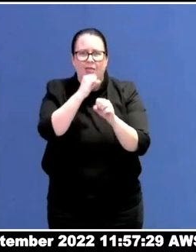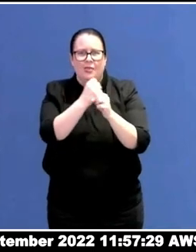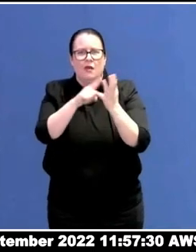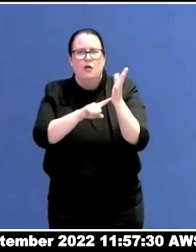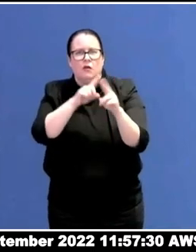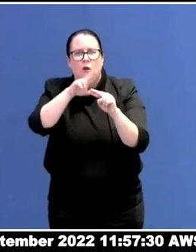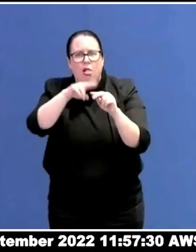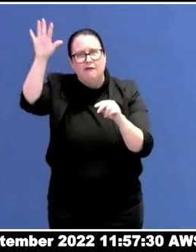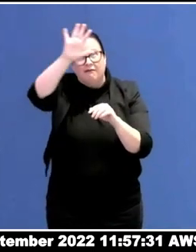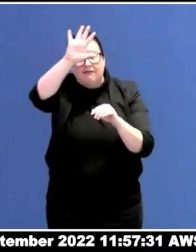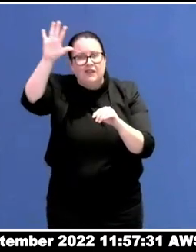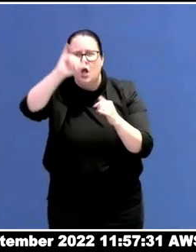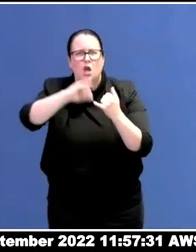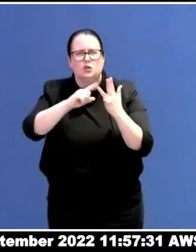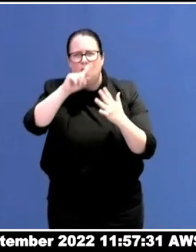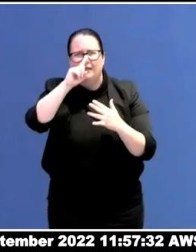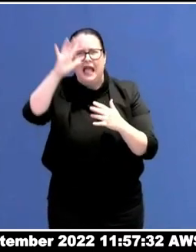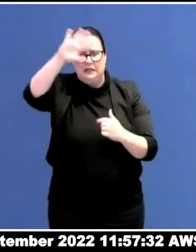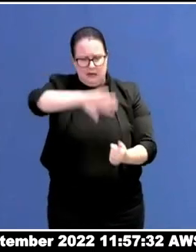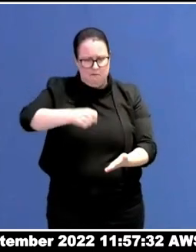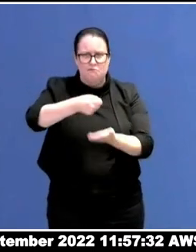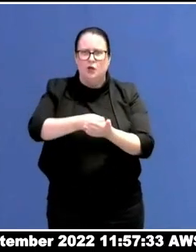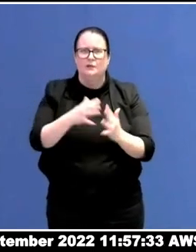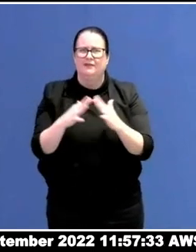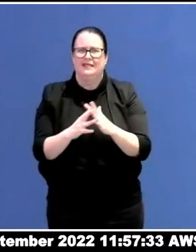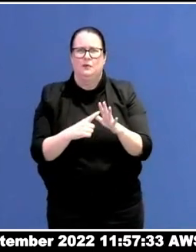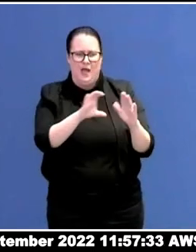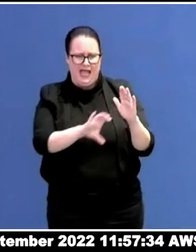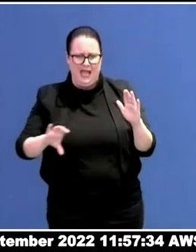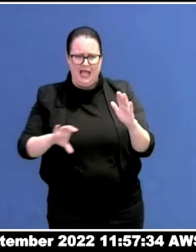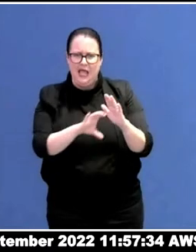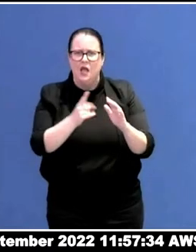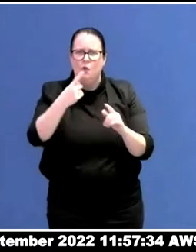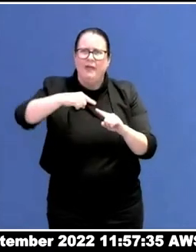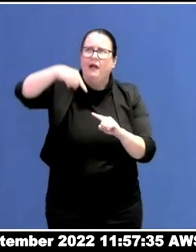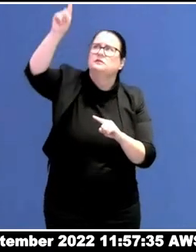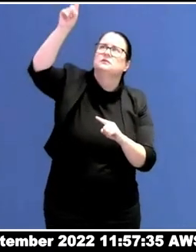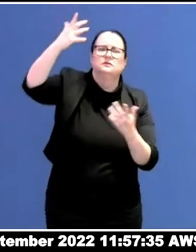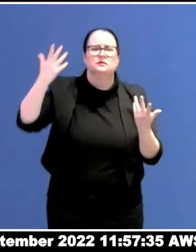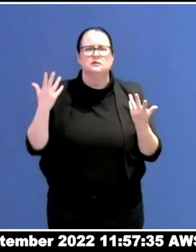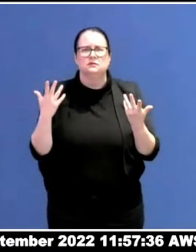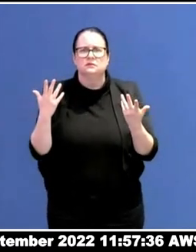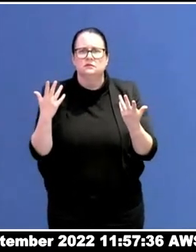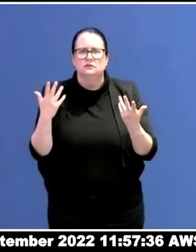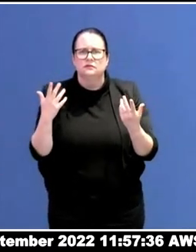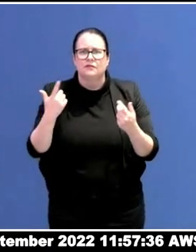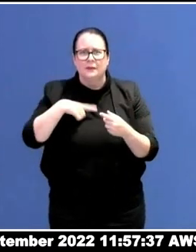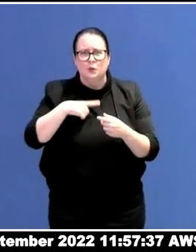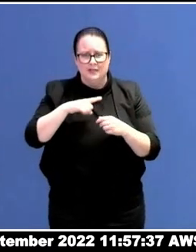So, it can't just be down here in Western Australia because that's a fail. Because some of these children, they are speaking different languages from other